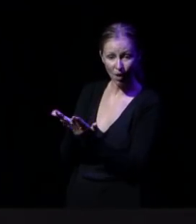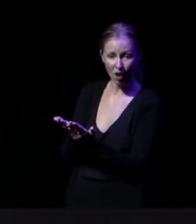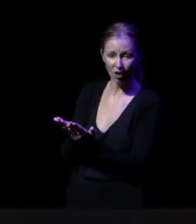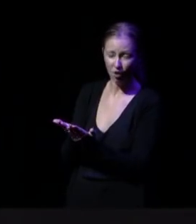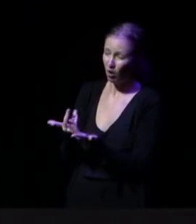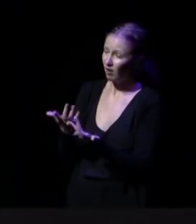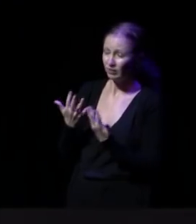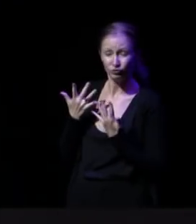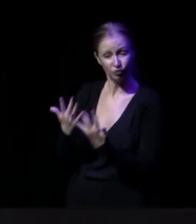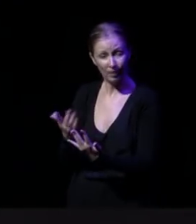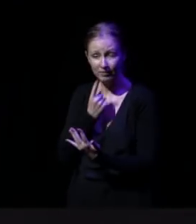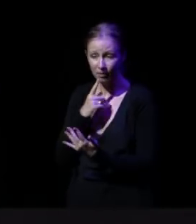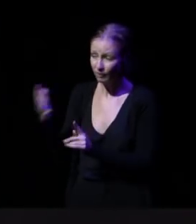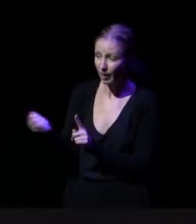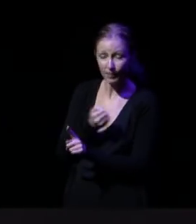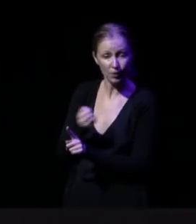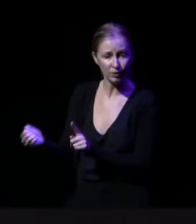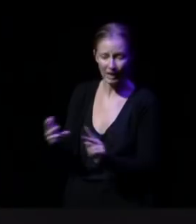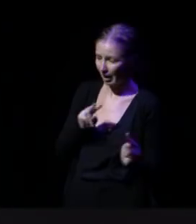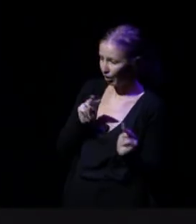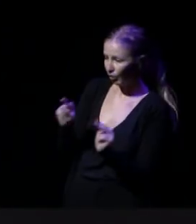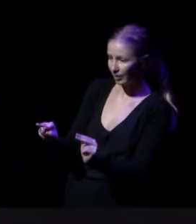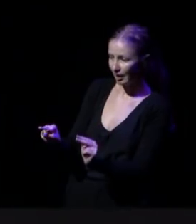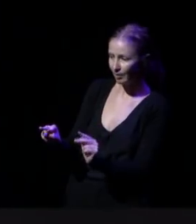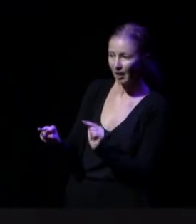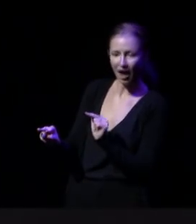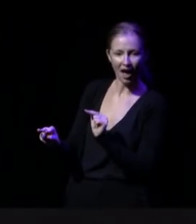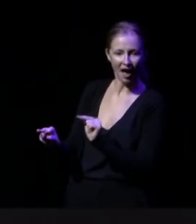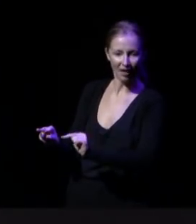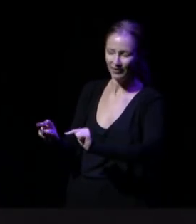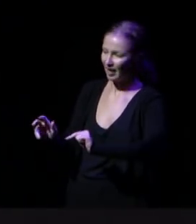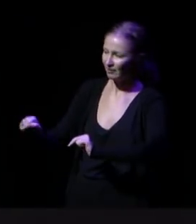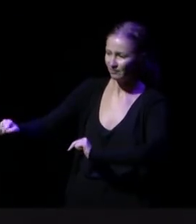of abuses and, you know, you look at them and they're in a sea of just total devastation,